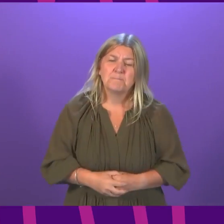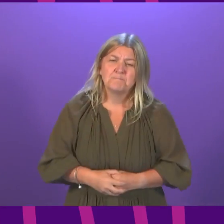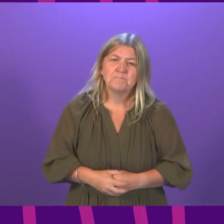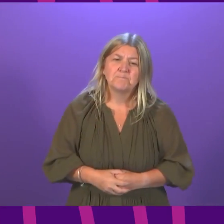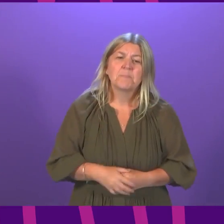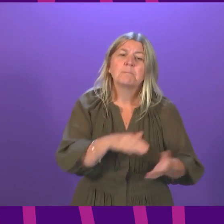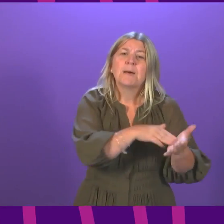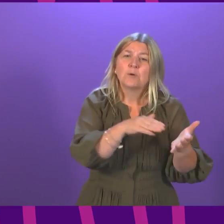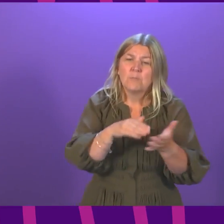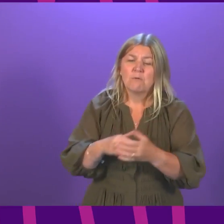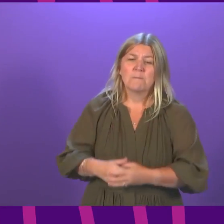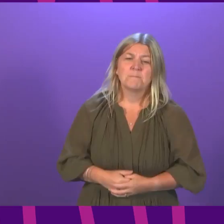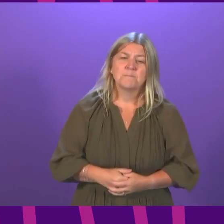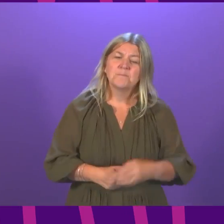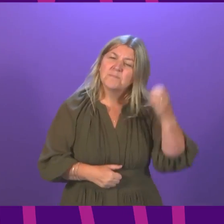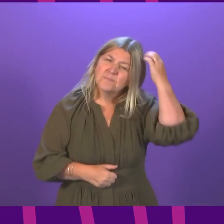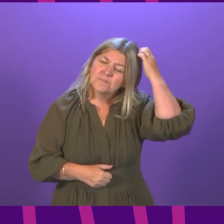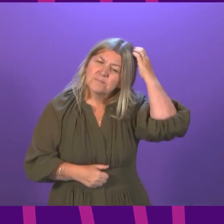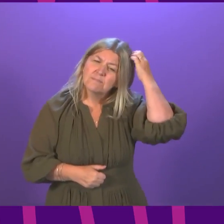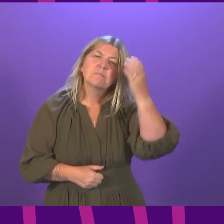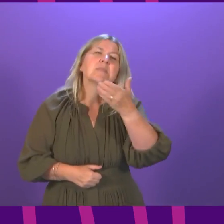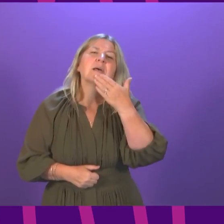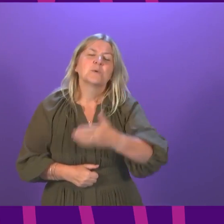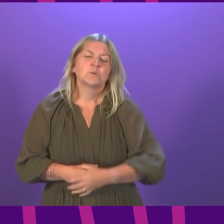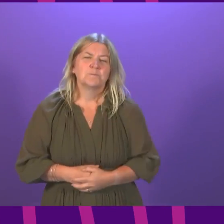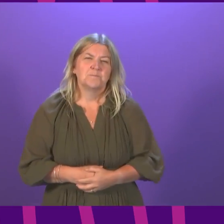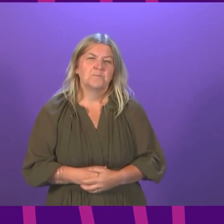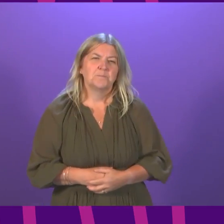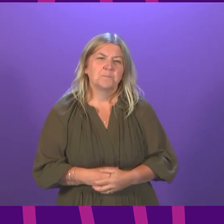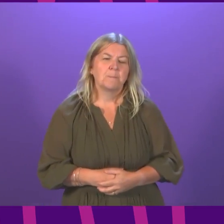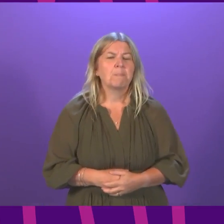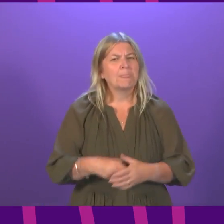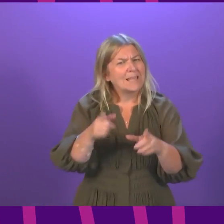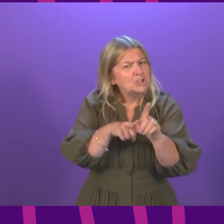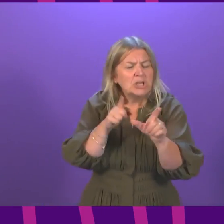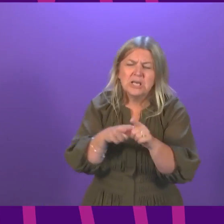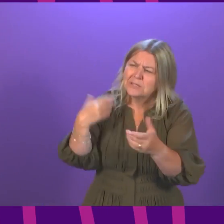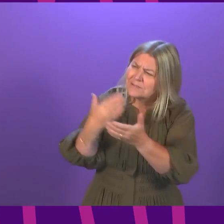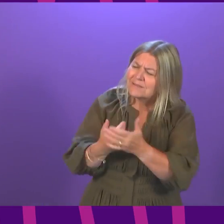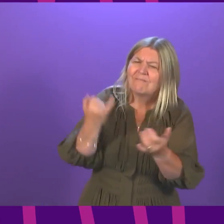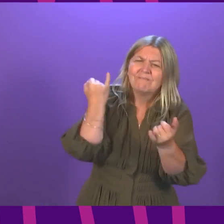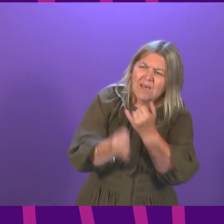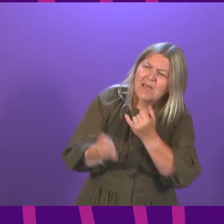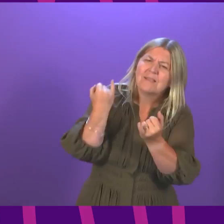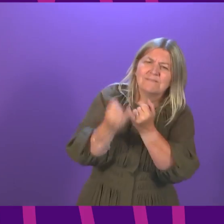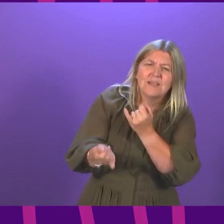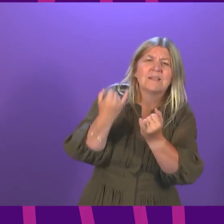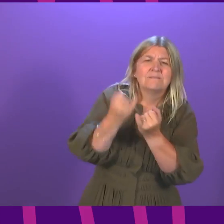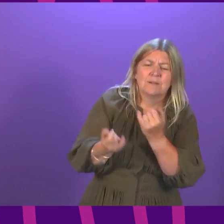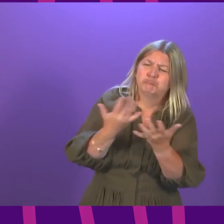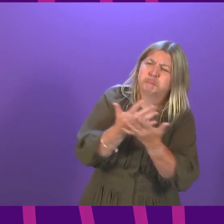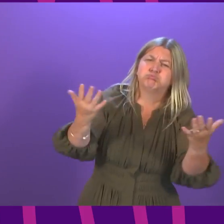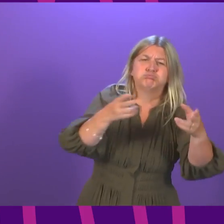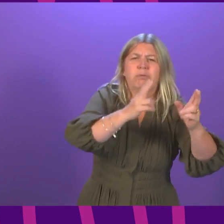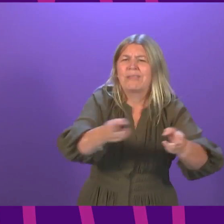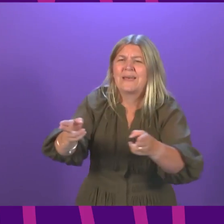After years of failure and so many lost lives, the Government’s rhetoric must at last be